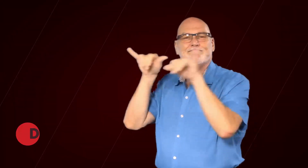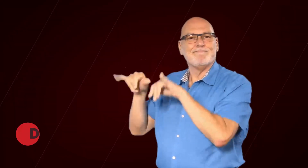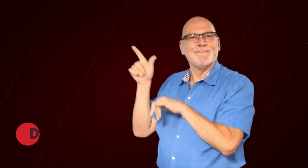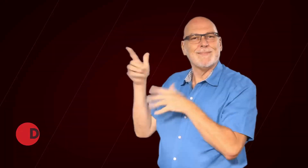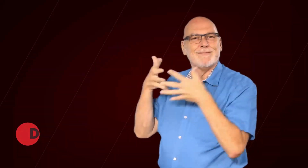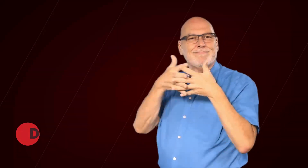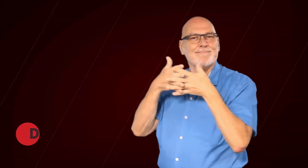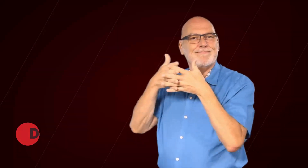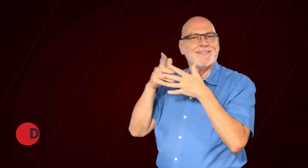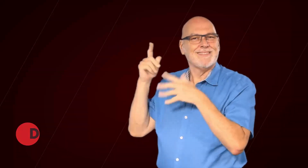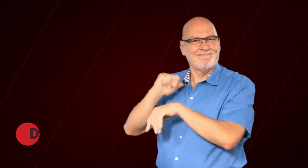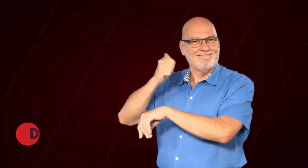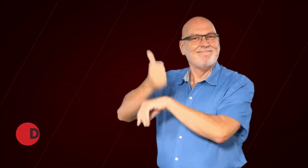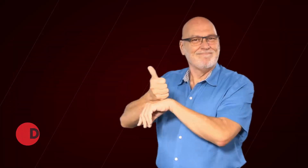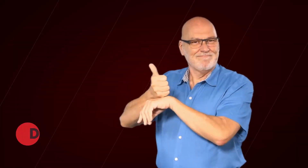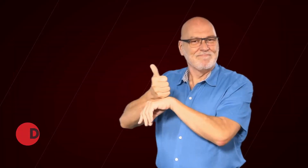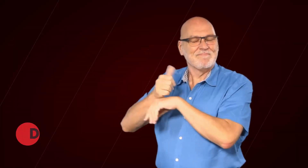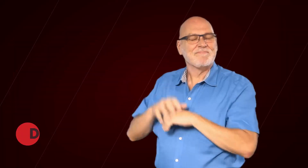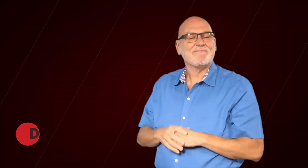what the U.S. was implementing.